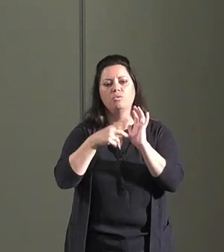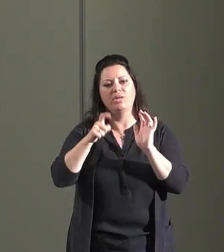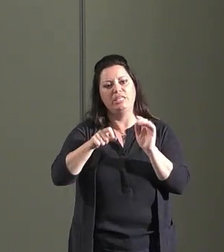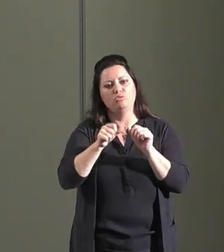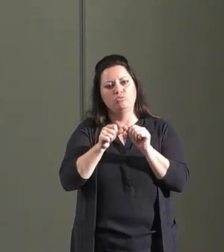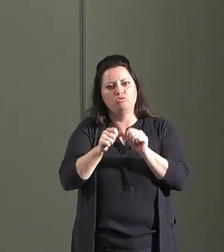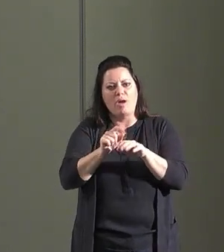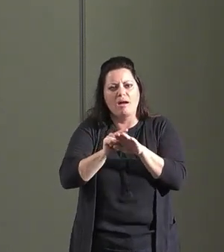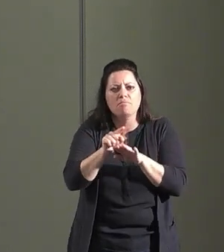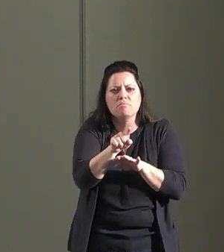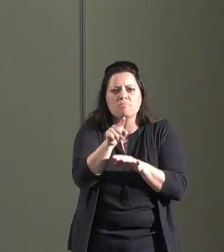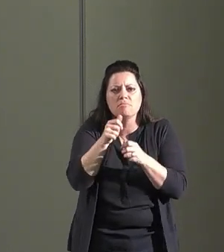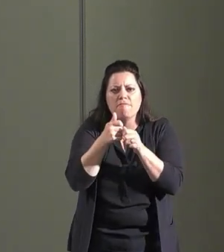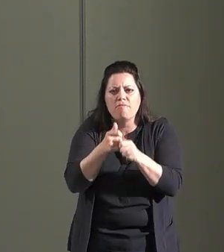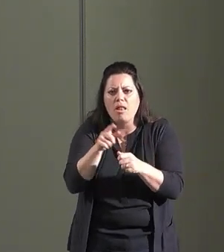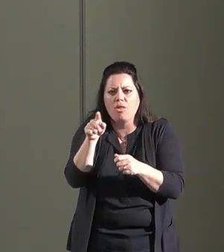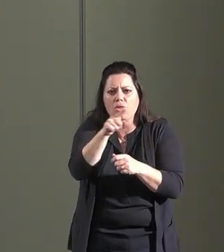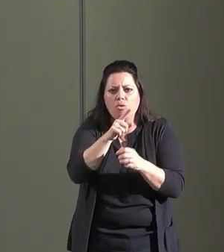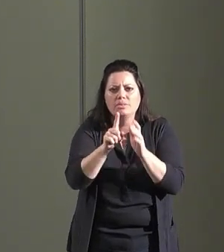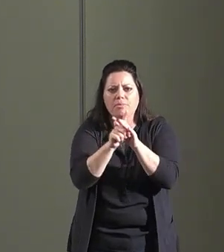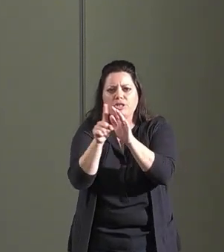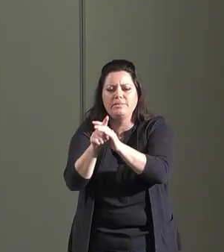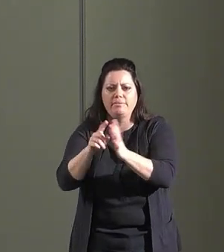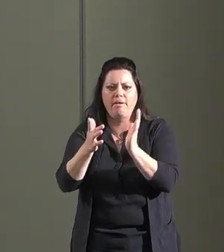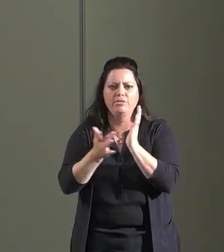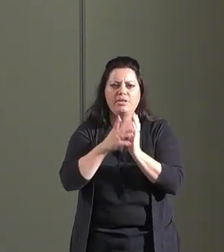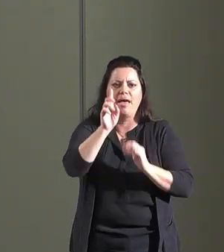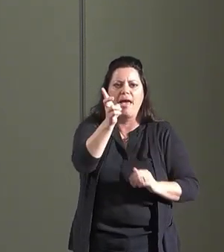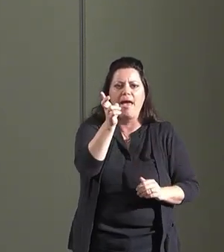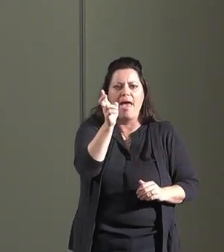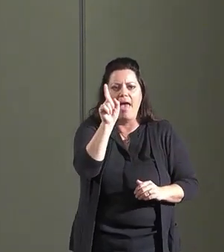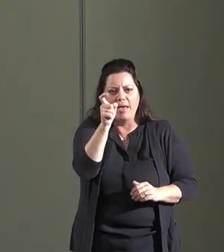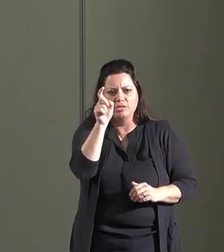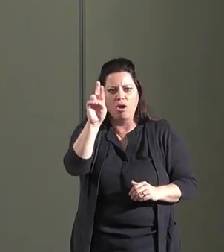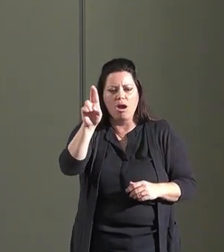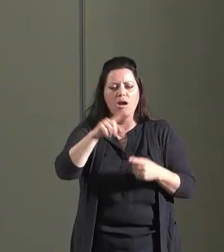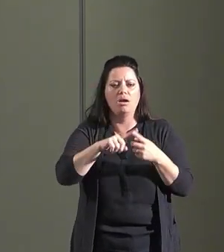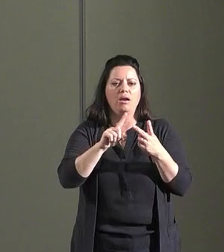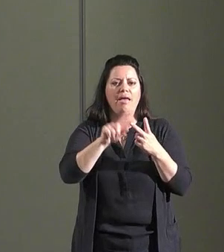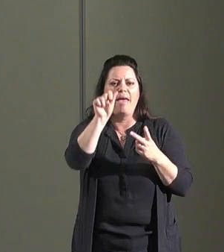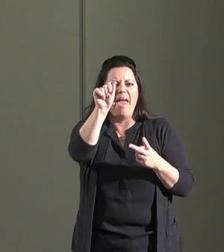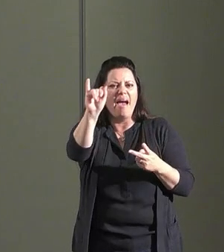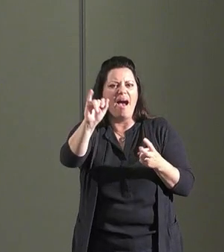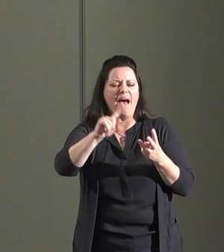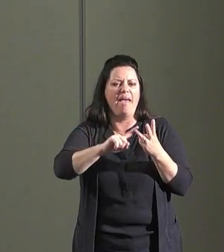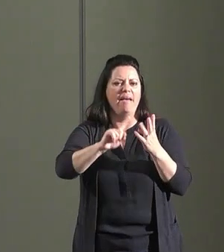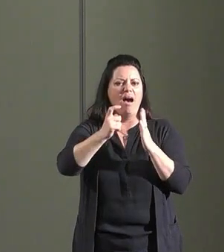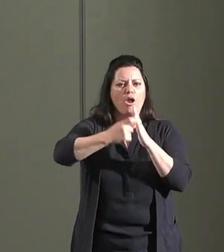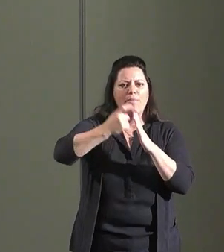technologies XR. AI, automation. We need to track them and work with them. It is